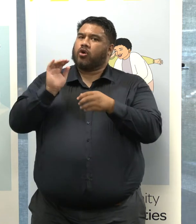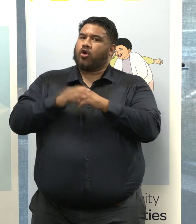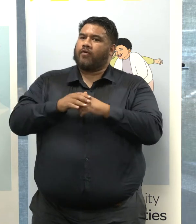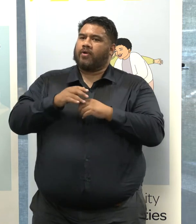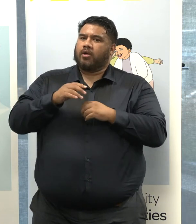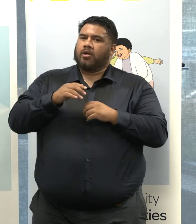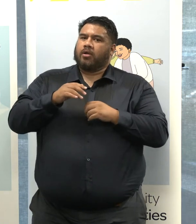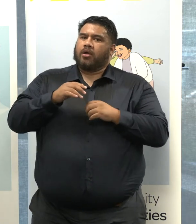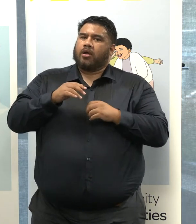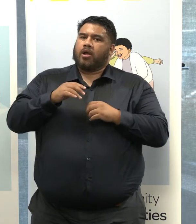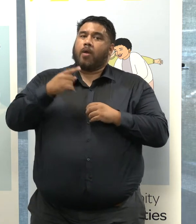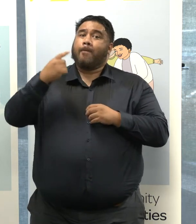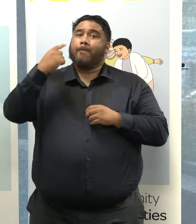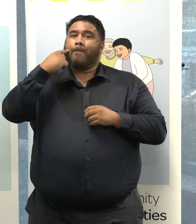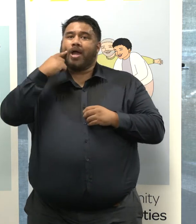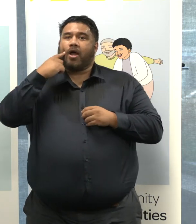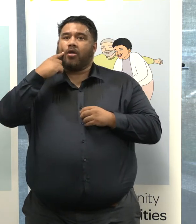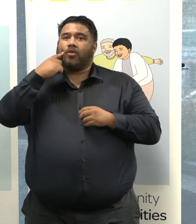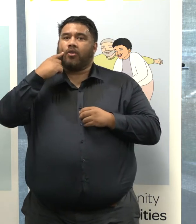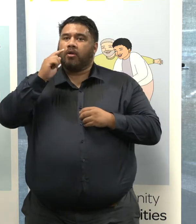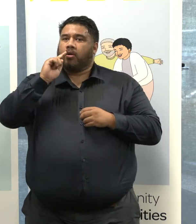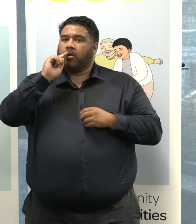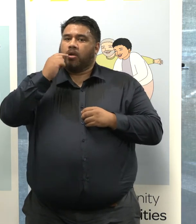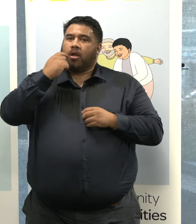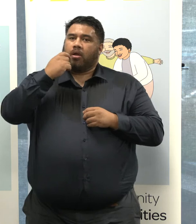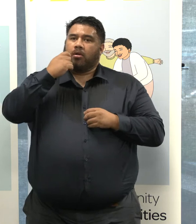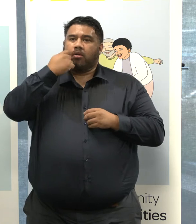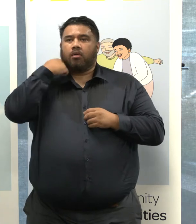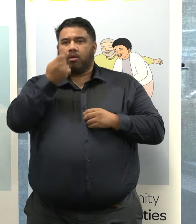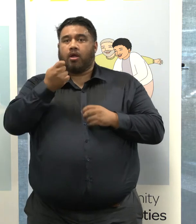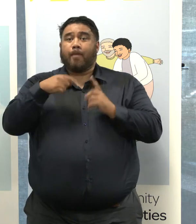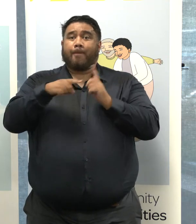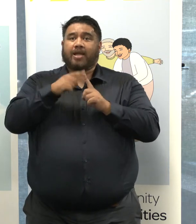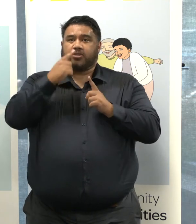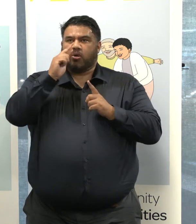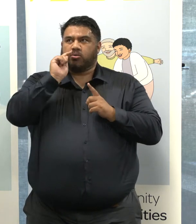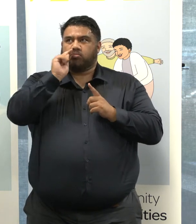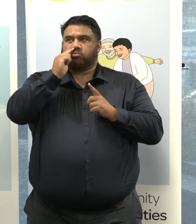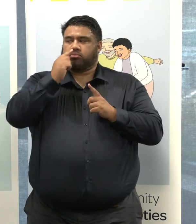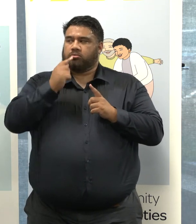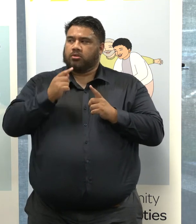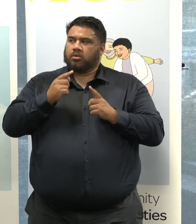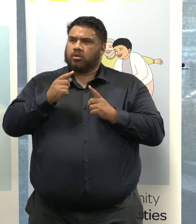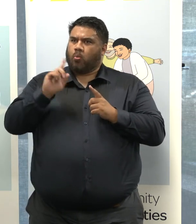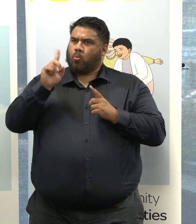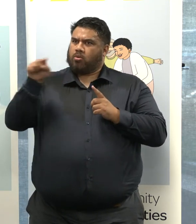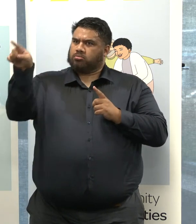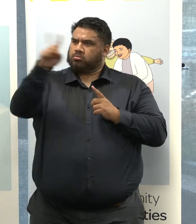report that on our website. What information are we